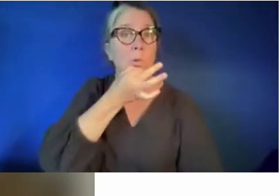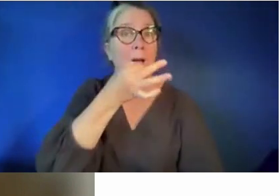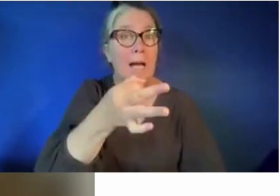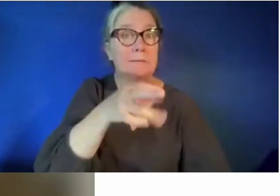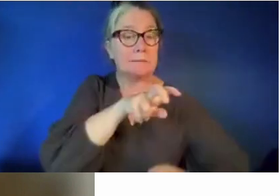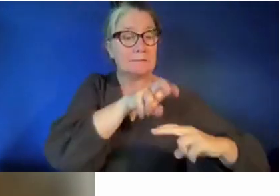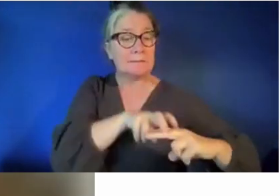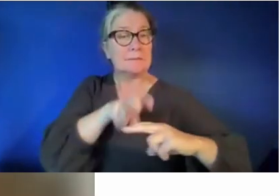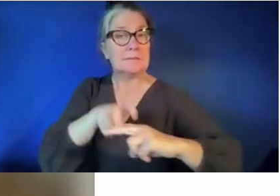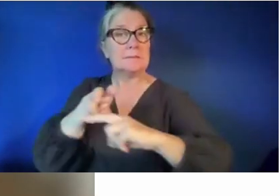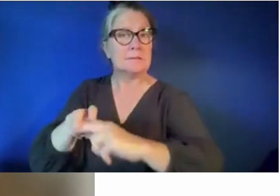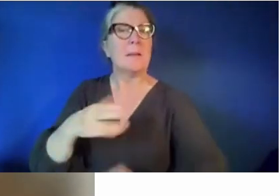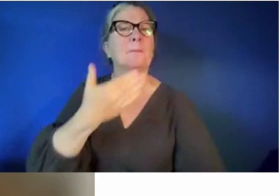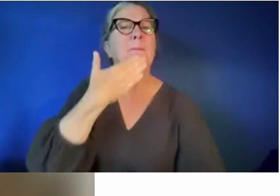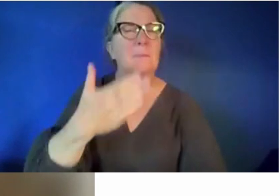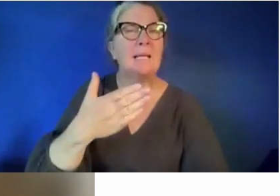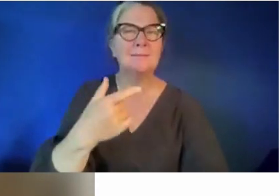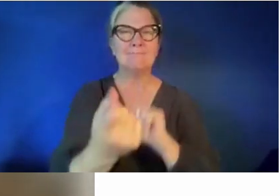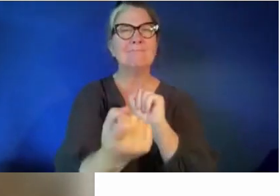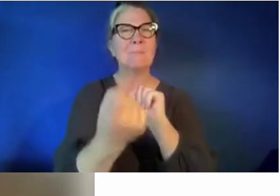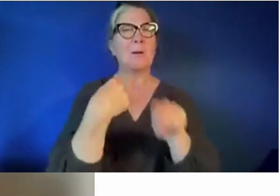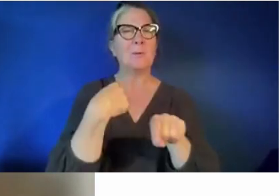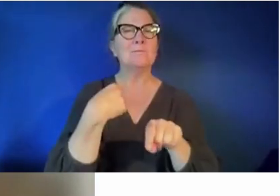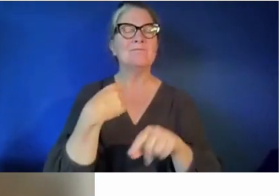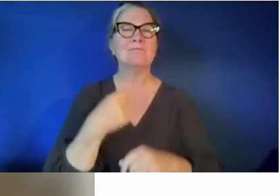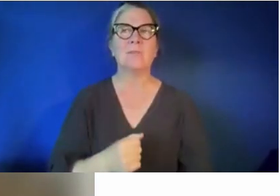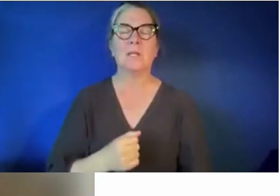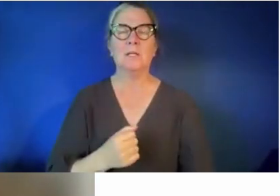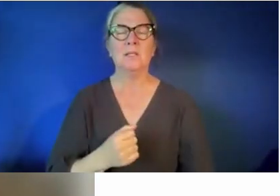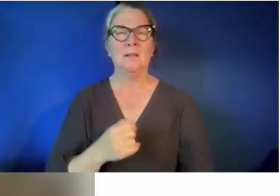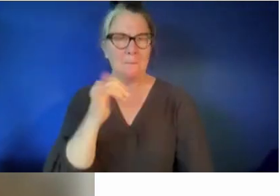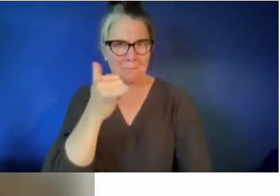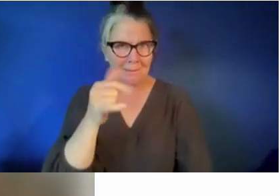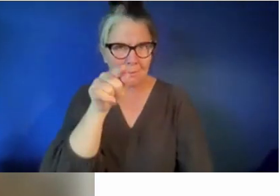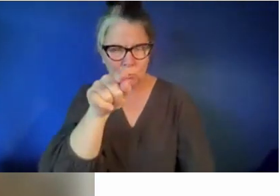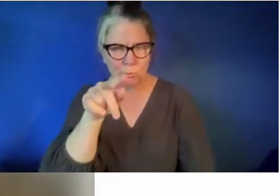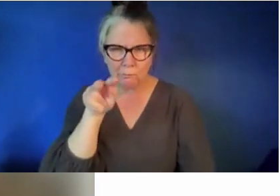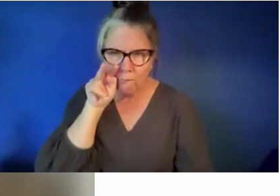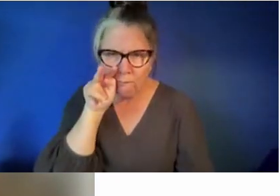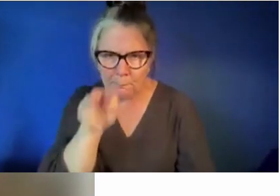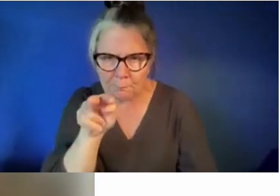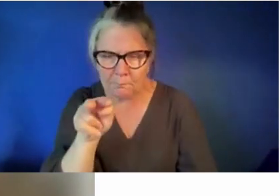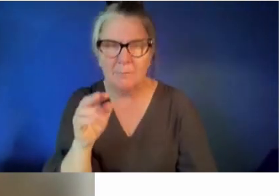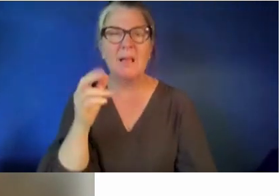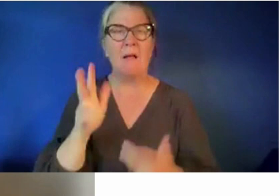If you do see a question already asked and you want to hear the answer to that question, please do make sure that you vote that question up